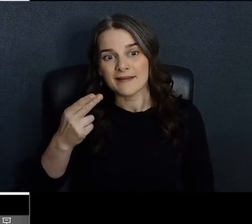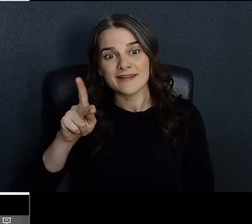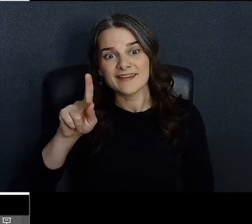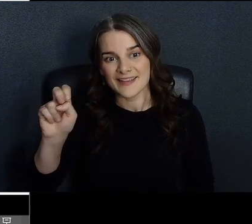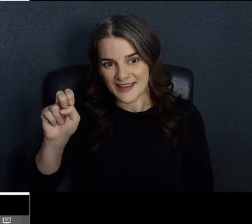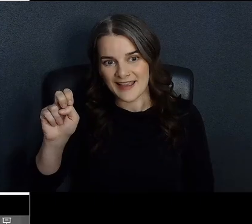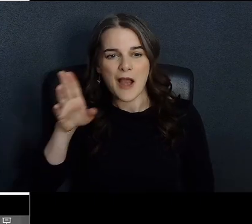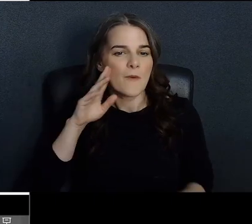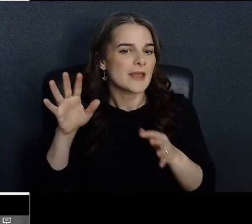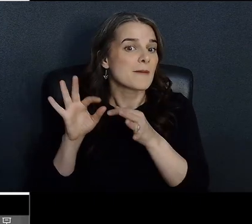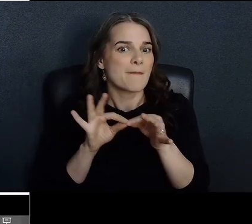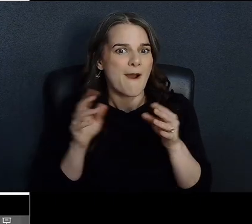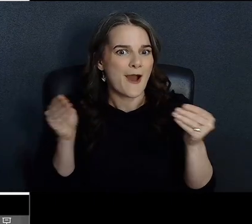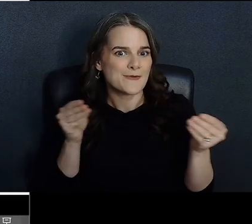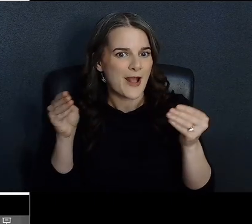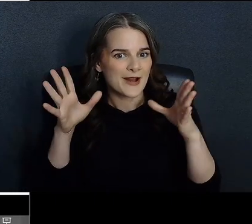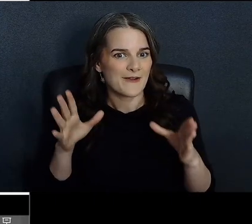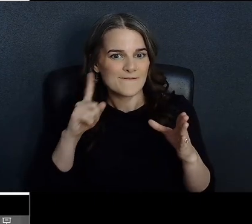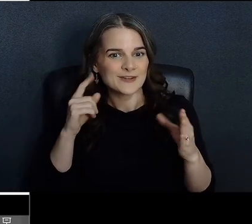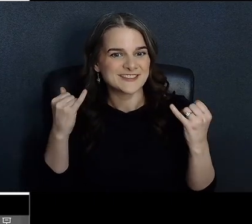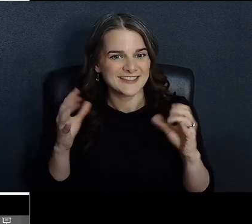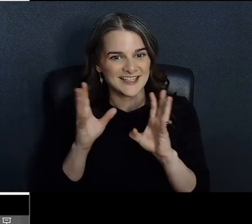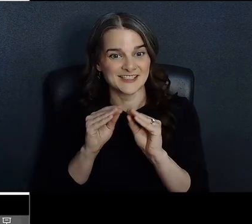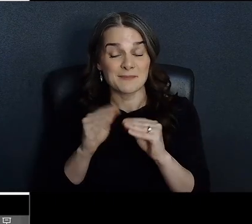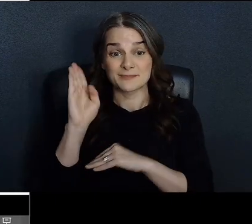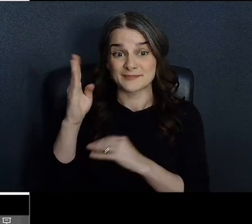Our presentation topic this month is tools for vision.